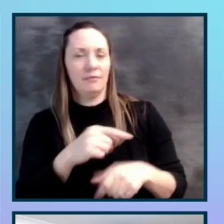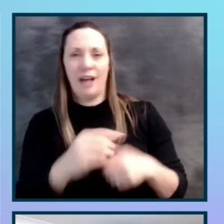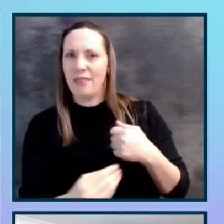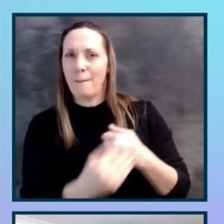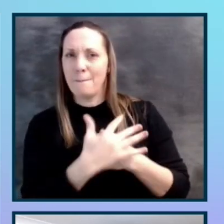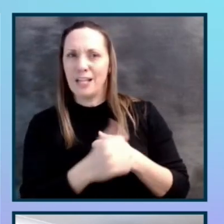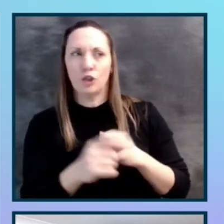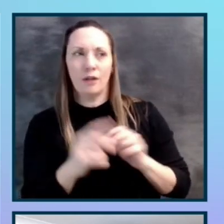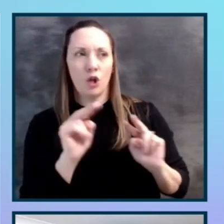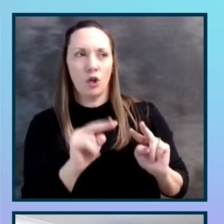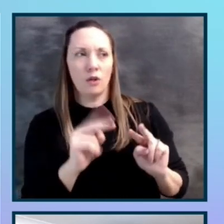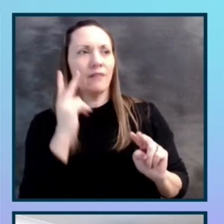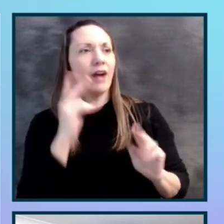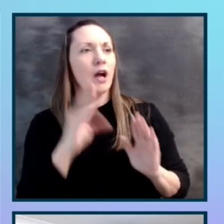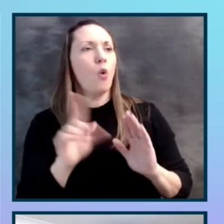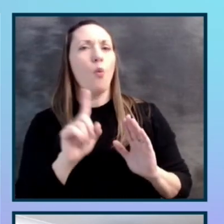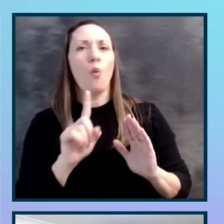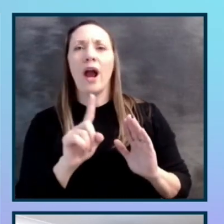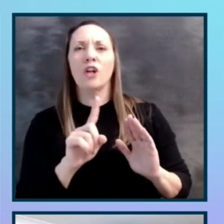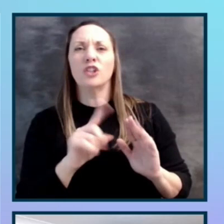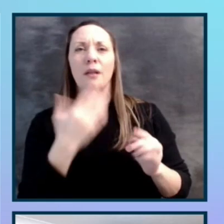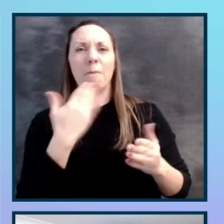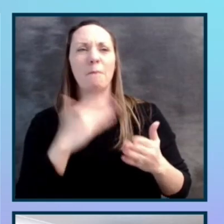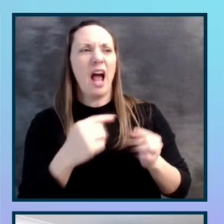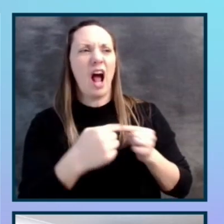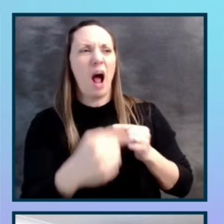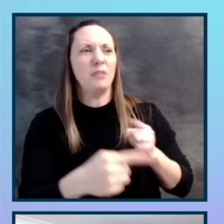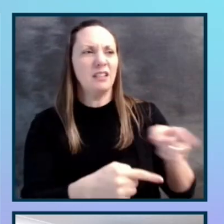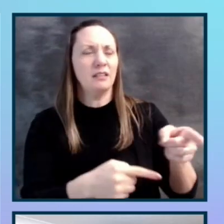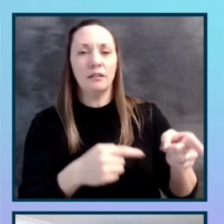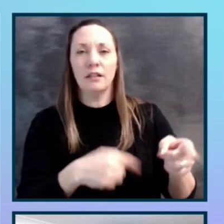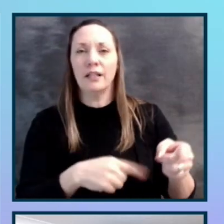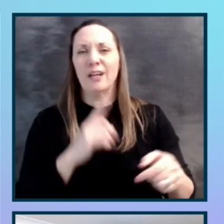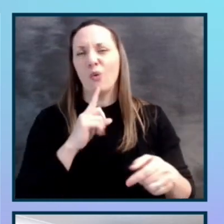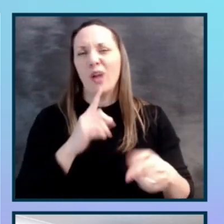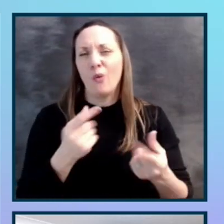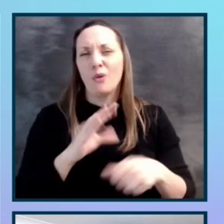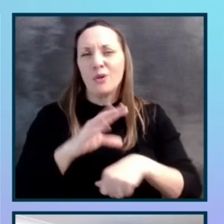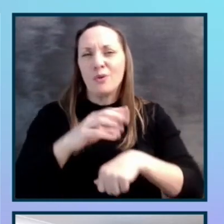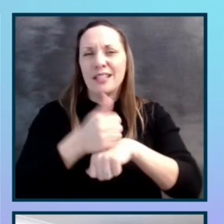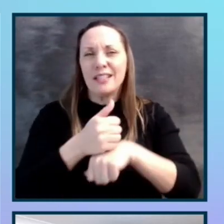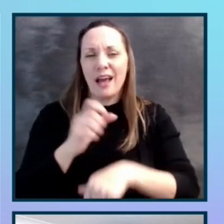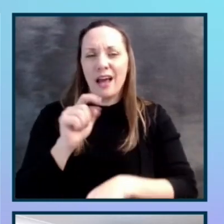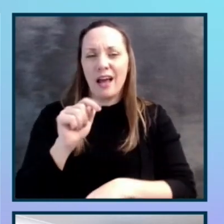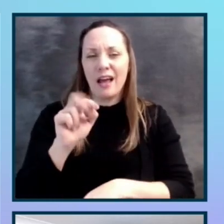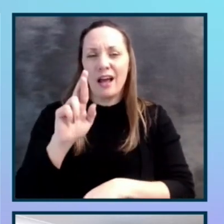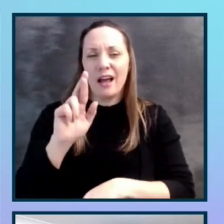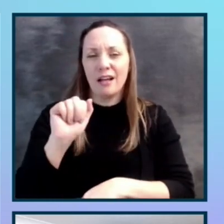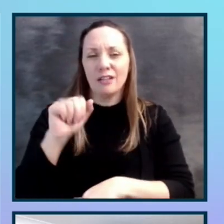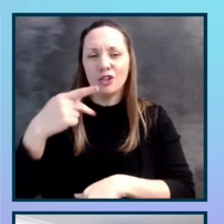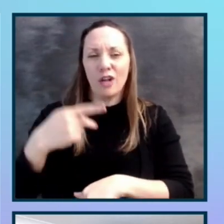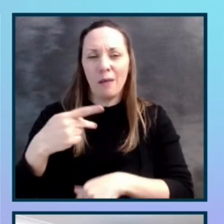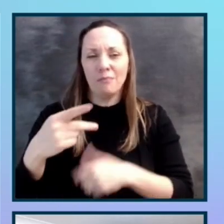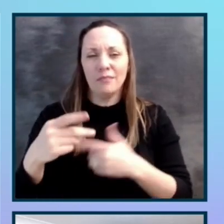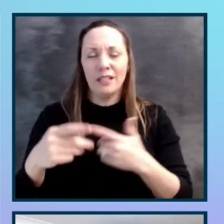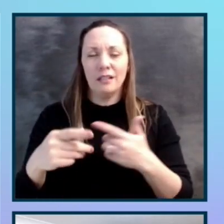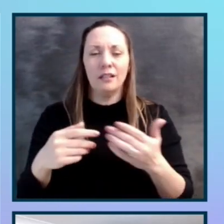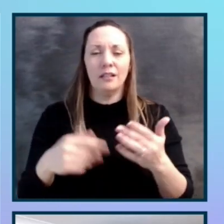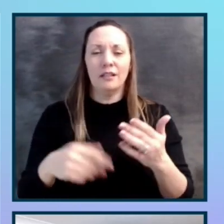you know, where to draw the skelly stage. So we'll make a essentially set trap for the skellies or whatever enemies it happens to be when they're beached